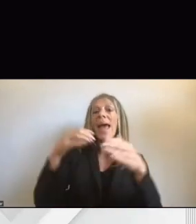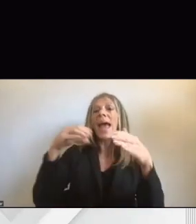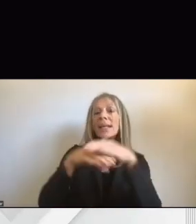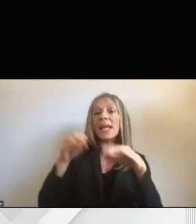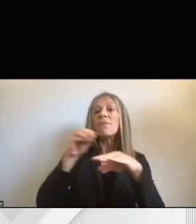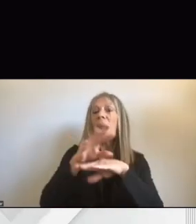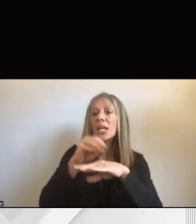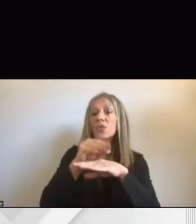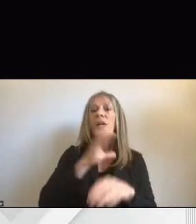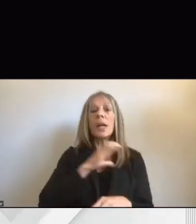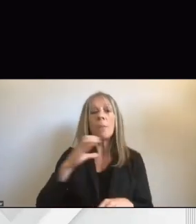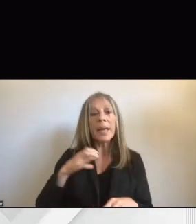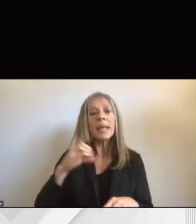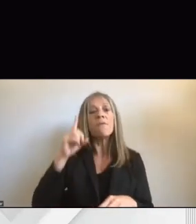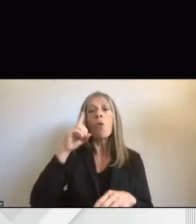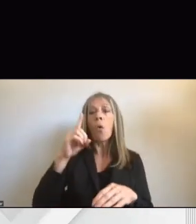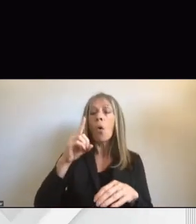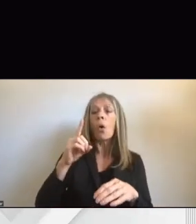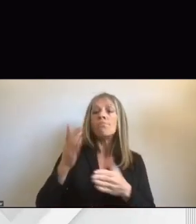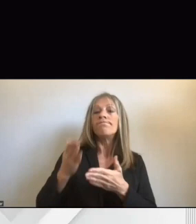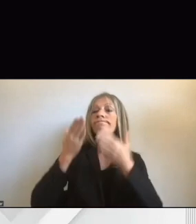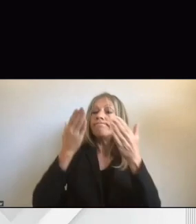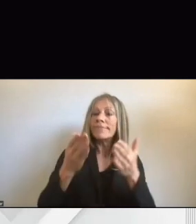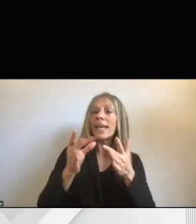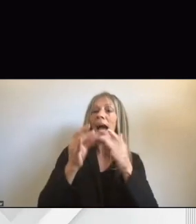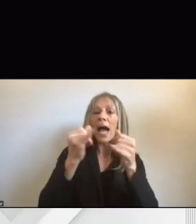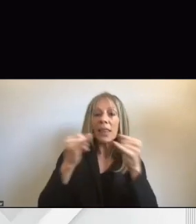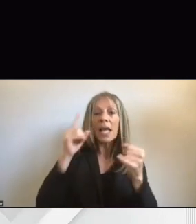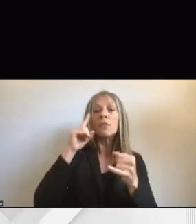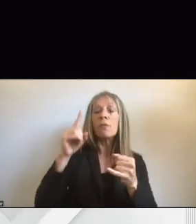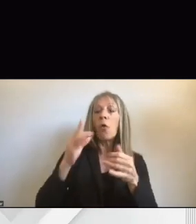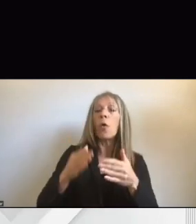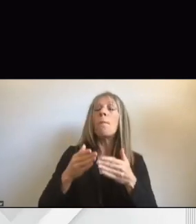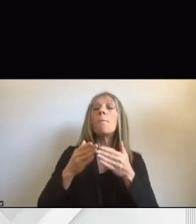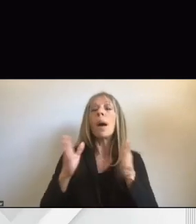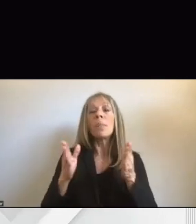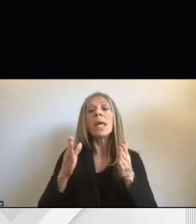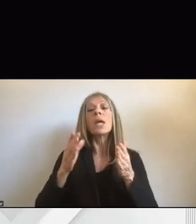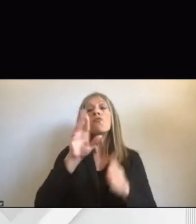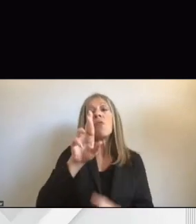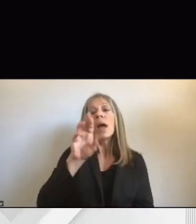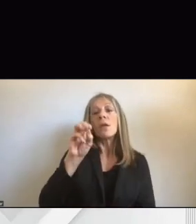develop recommendations for guidelines for public rights away covered by the